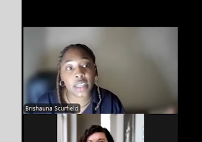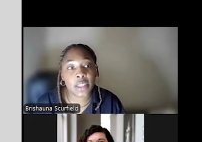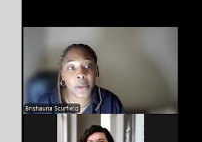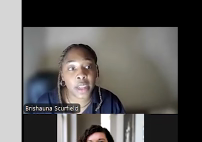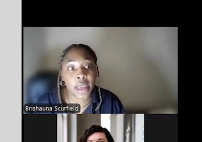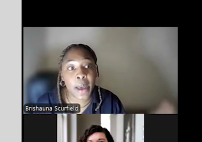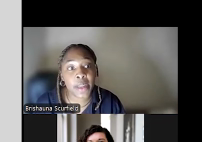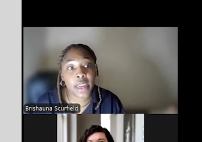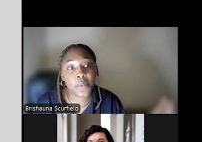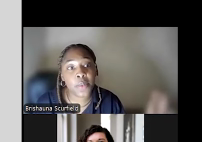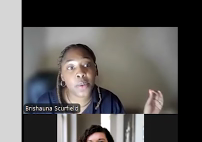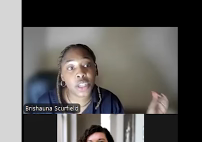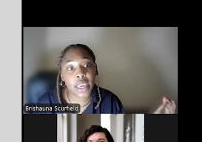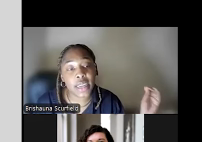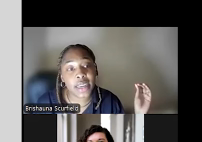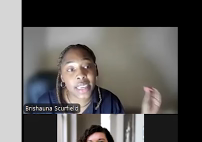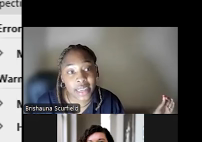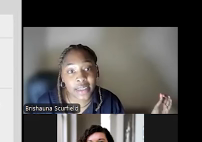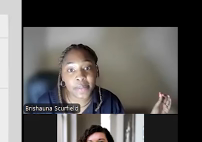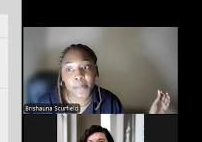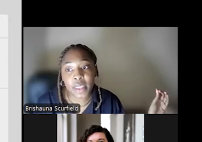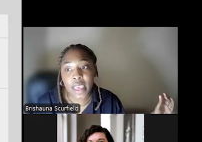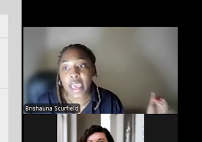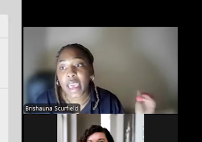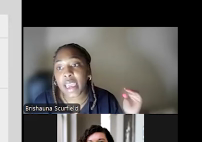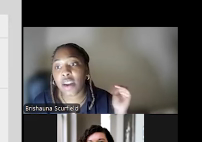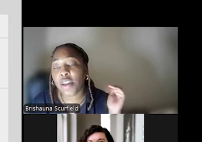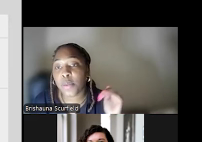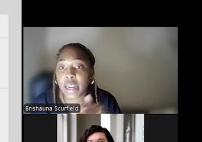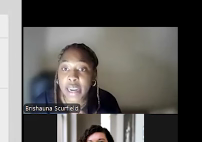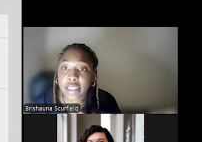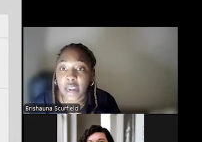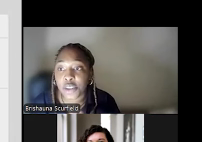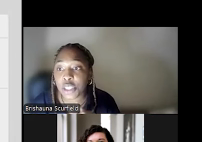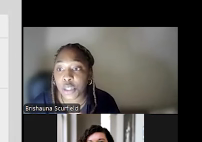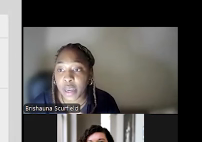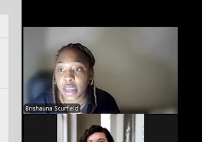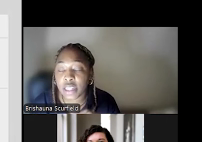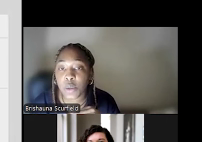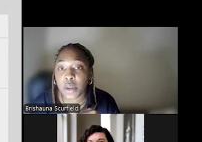accessibility ability, we will check it again. And on the right hand side of your screen, it's going